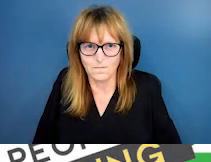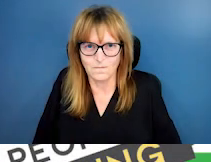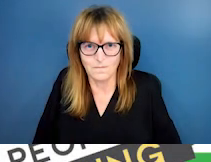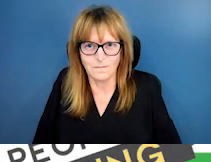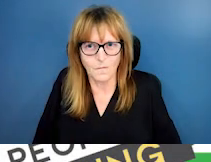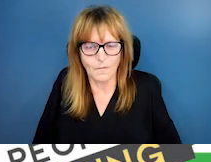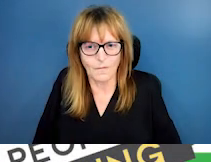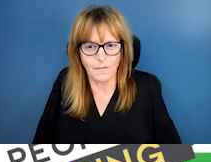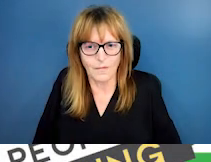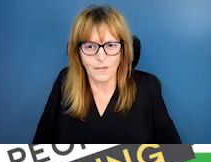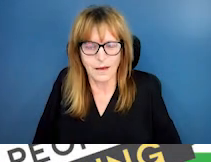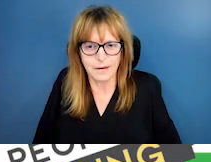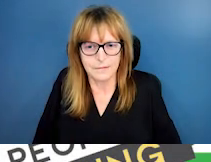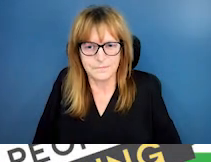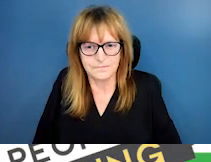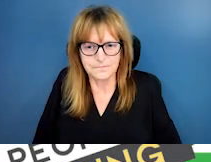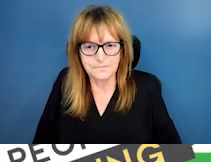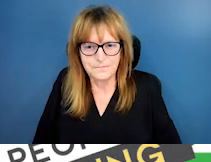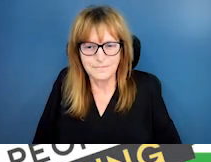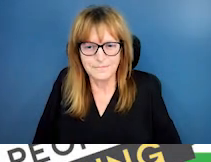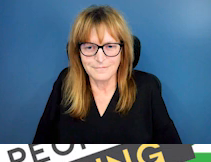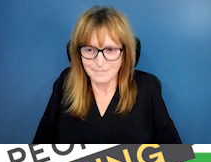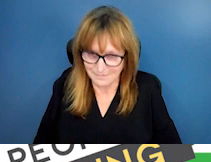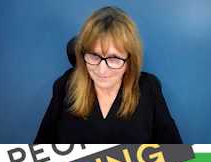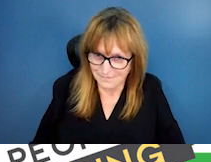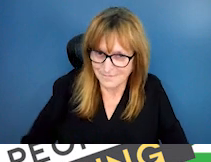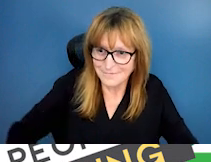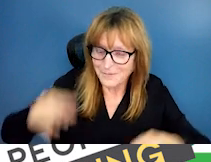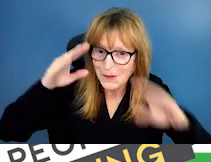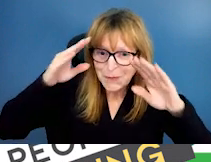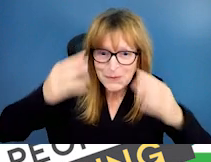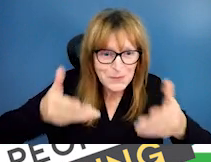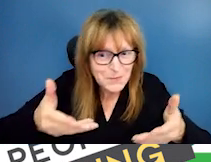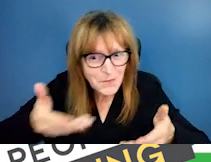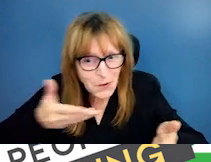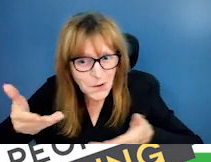Hello, and welcome. My name is Lesley. I’m with the Canada Revenue Agency, or the CRA for short.